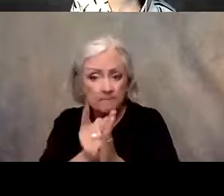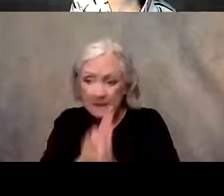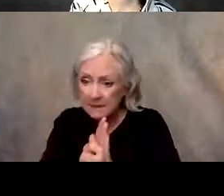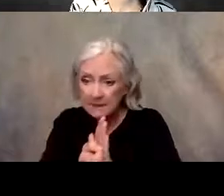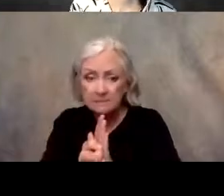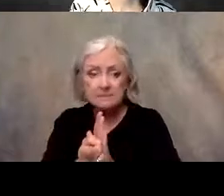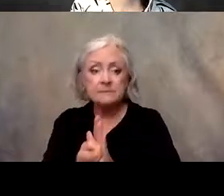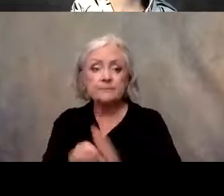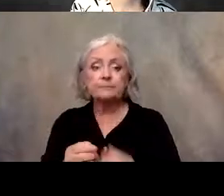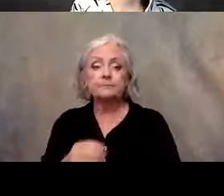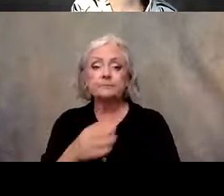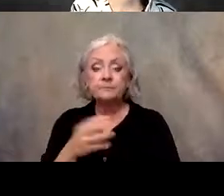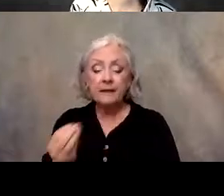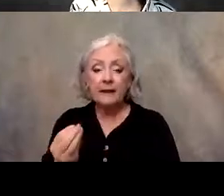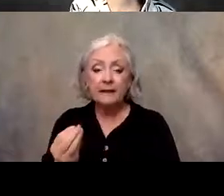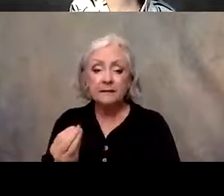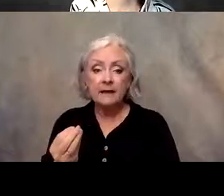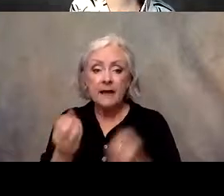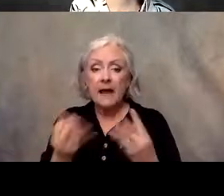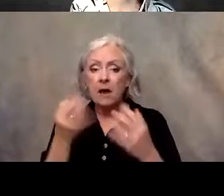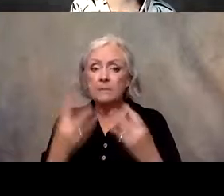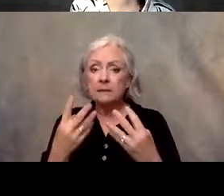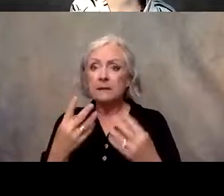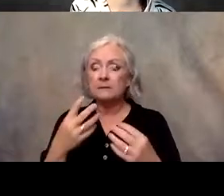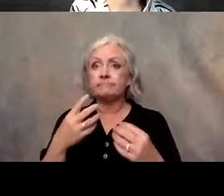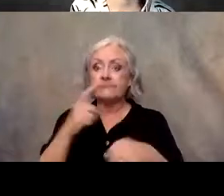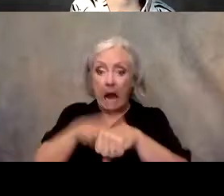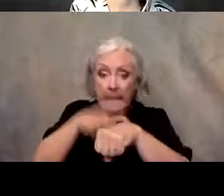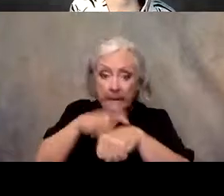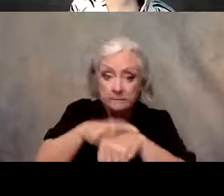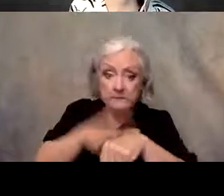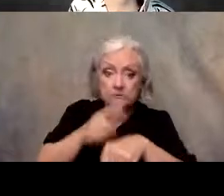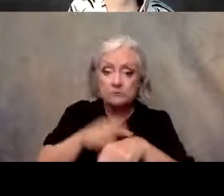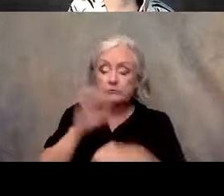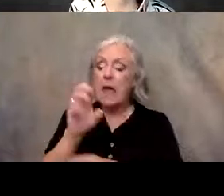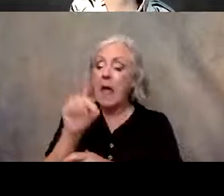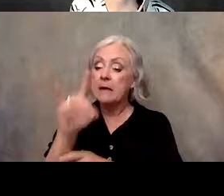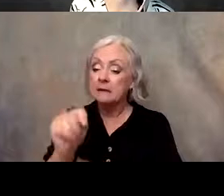And we also look at how many rounds of editing and revision might be requested.